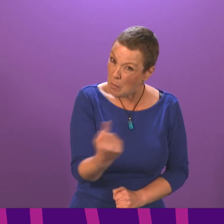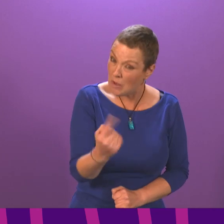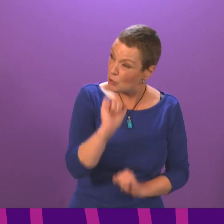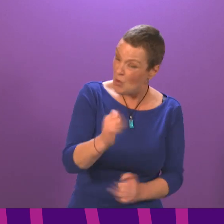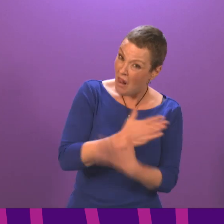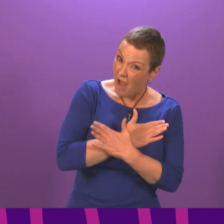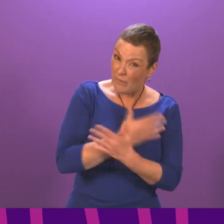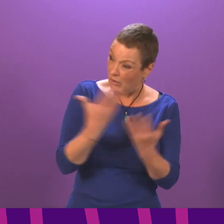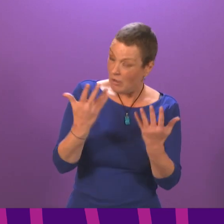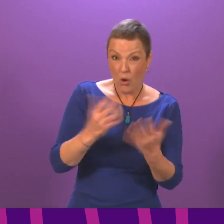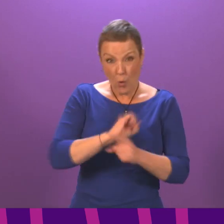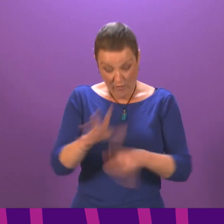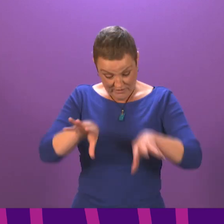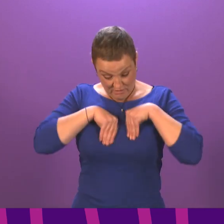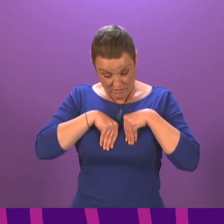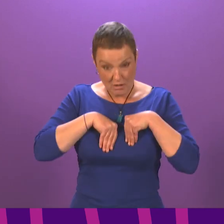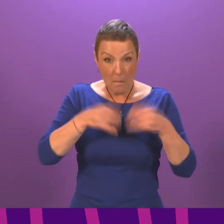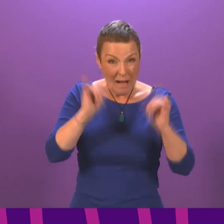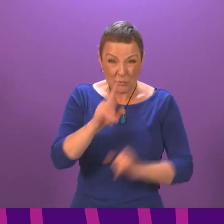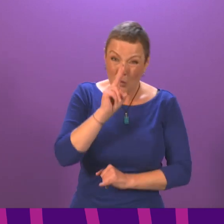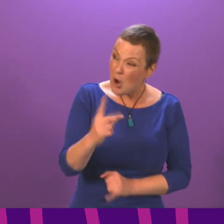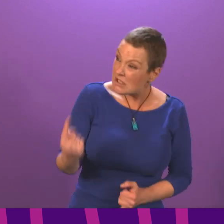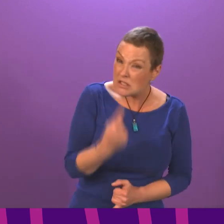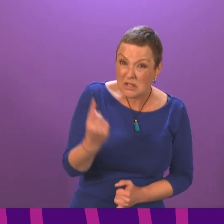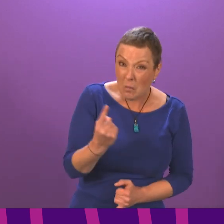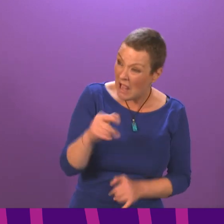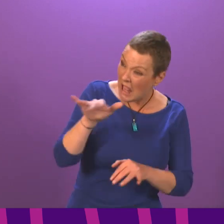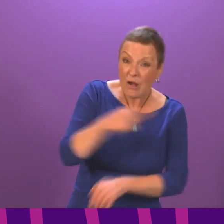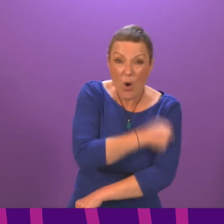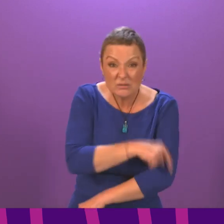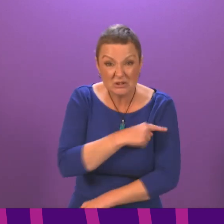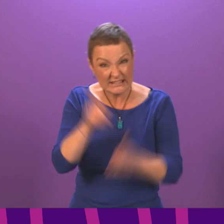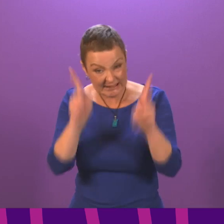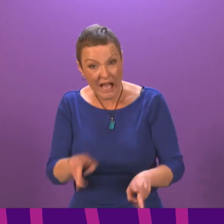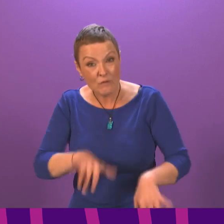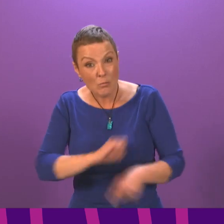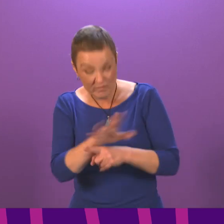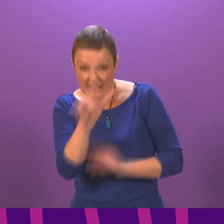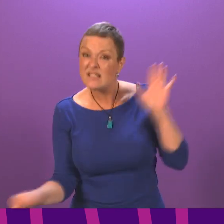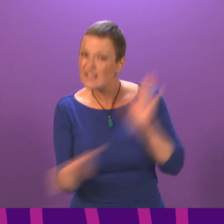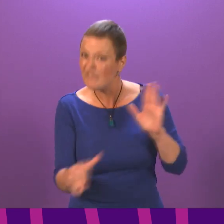or having to watch them die with the virus. We are all having to do difficult things right